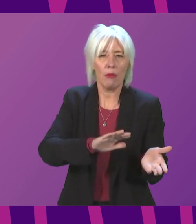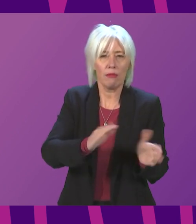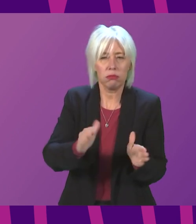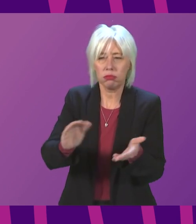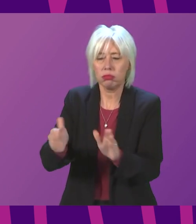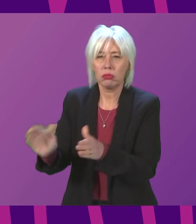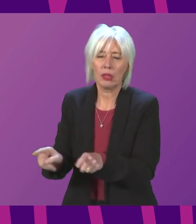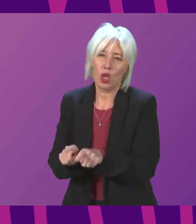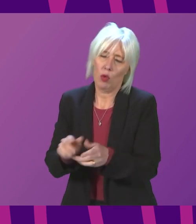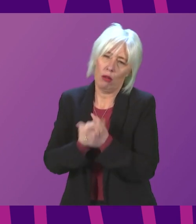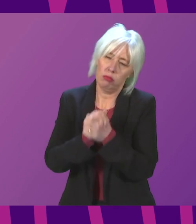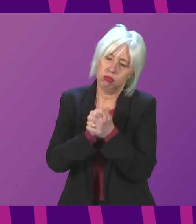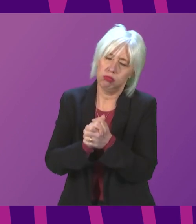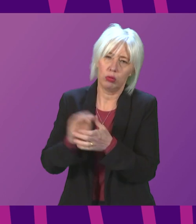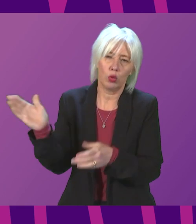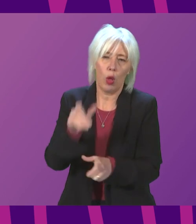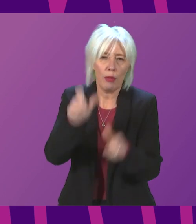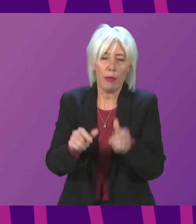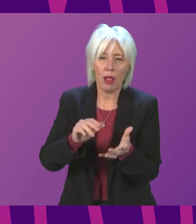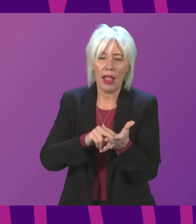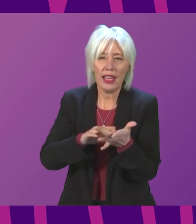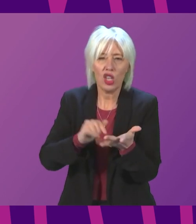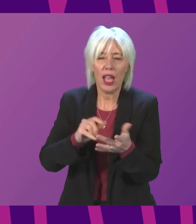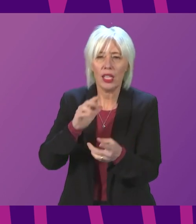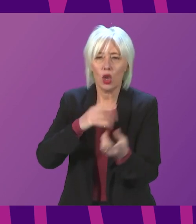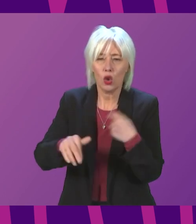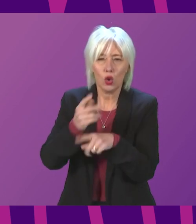record my gratitude to our vaccinators, our NHS and social care staff and all front-line